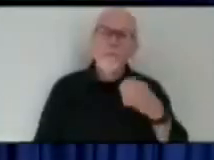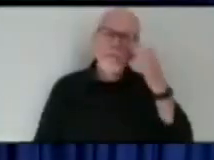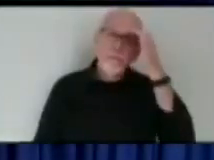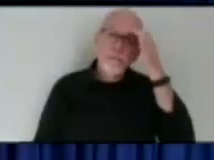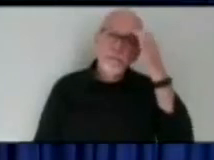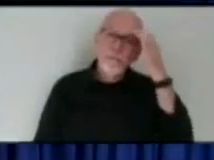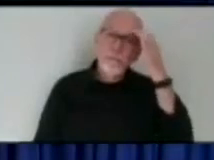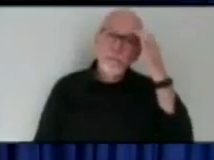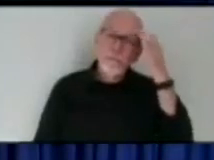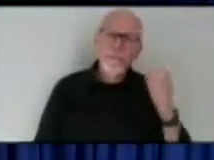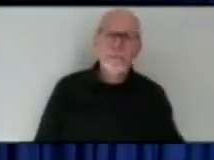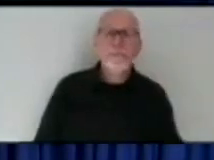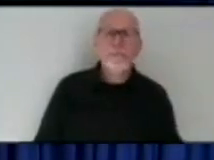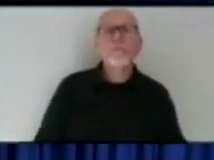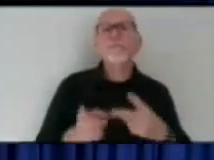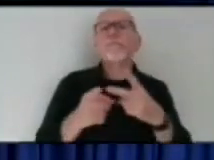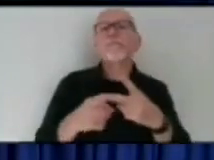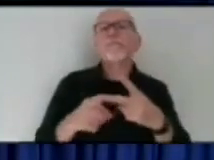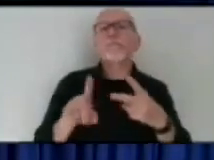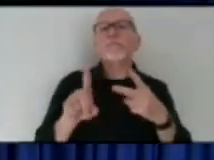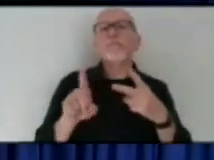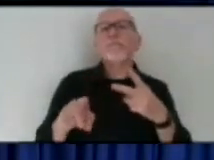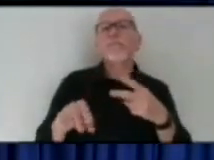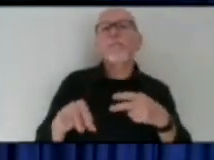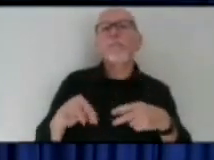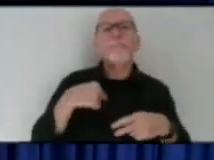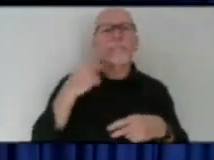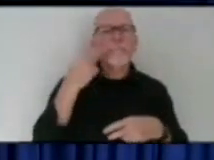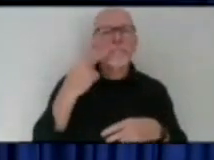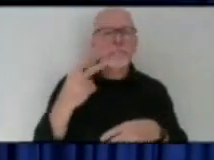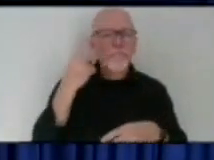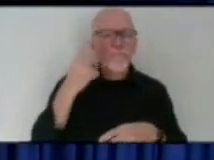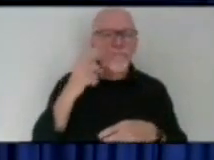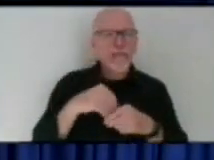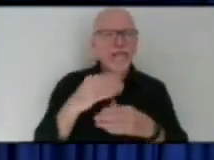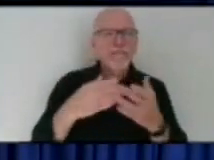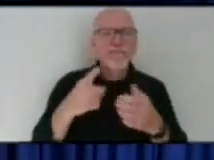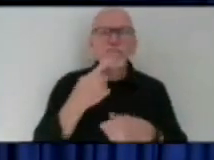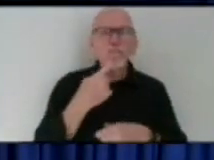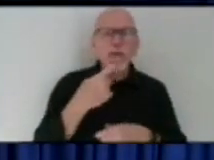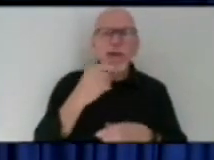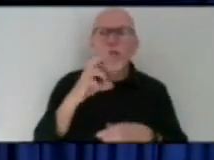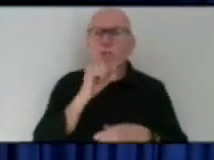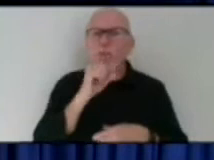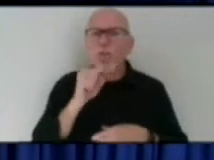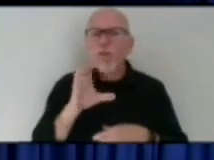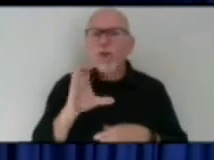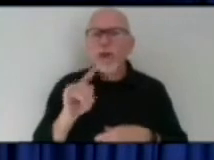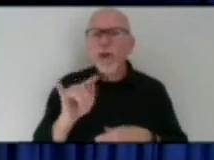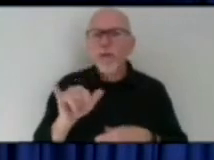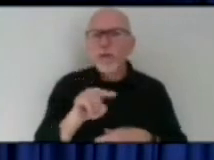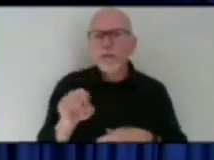And I saw in, I believe in for counties and red and possibly orange that you